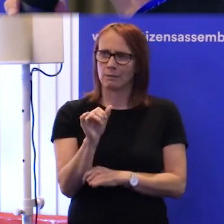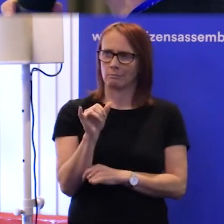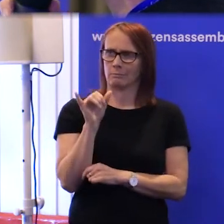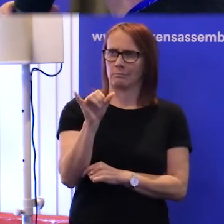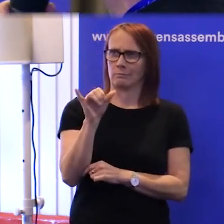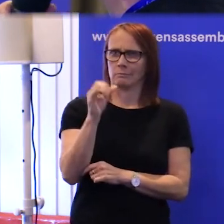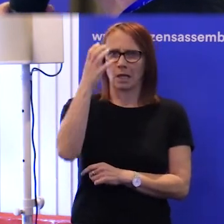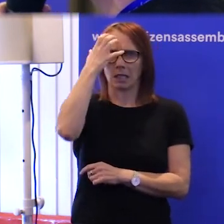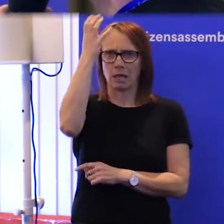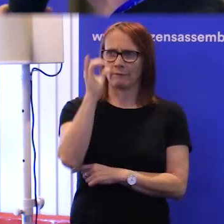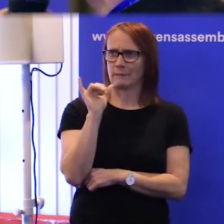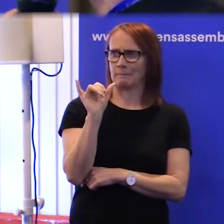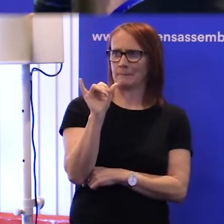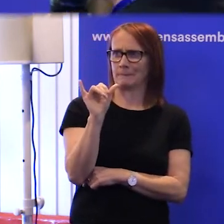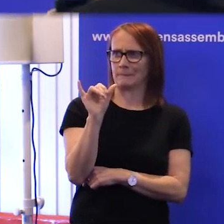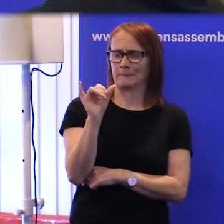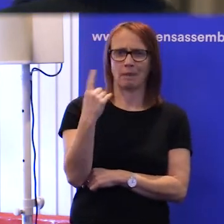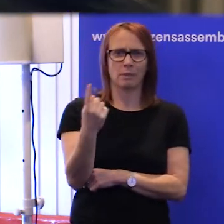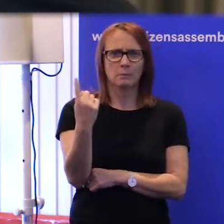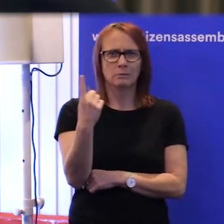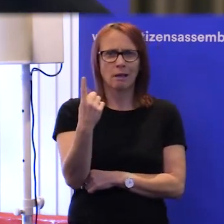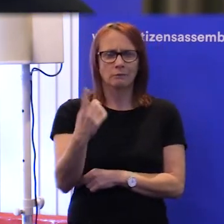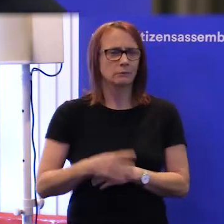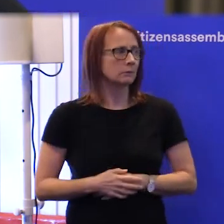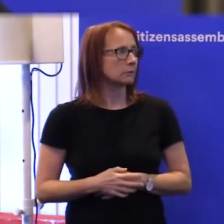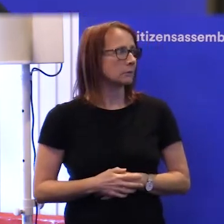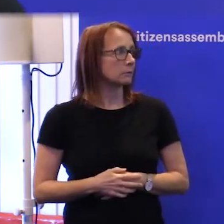how they actually are promoting things just a couple of very very quick ones